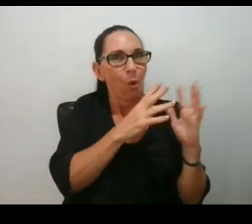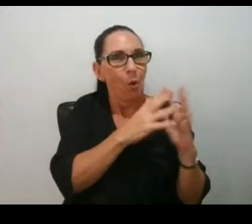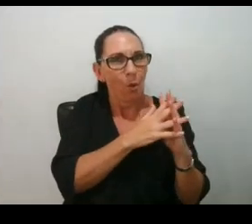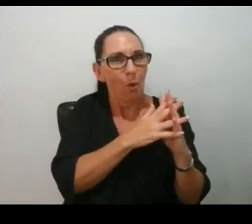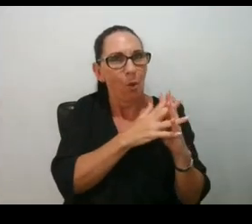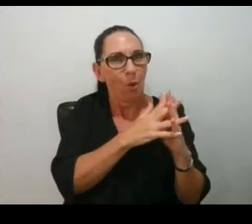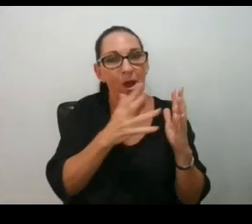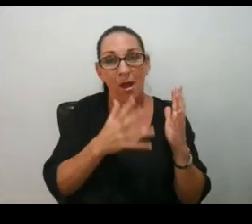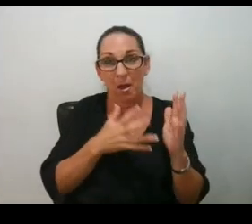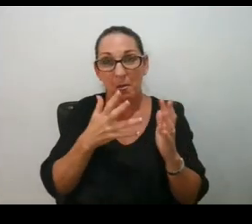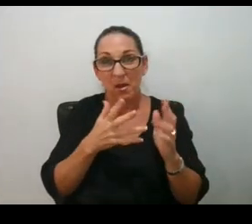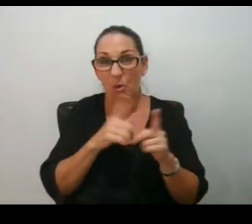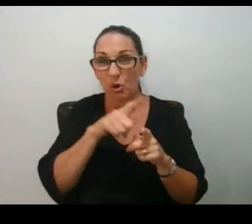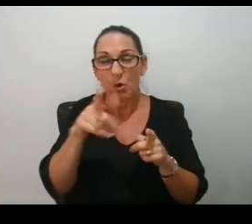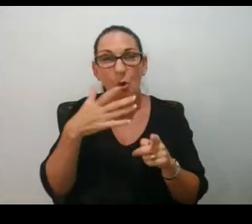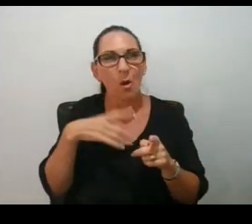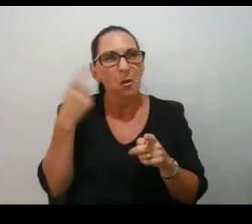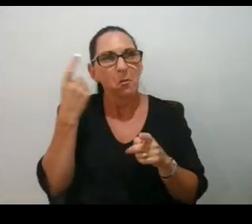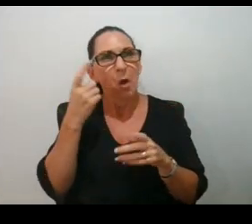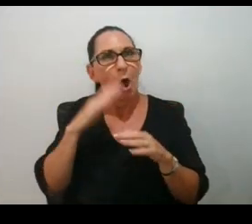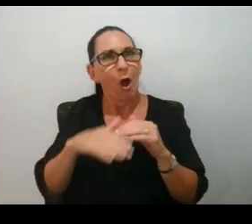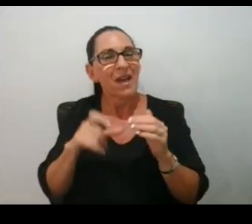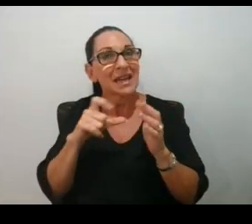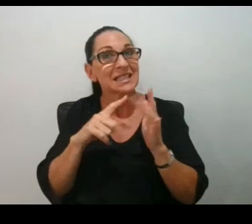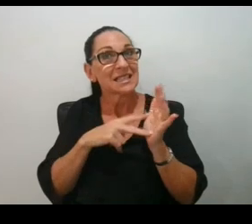interested in learning more about our civil law section you should really check out out it's our